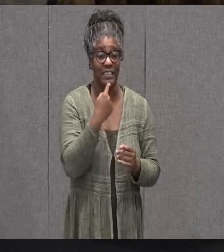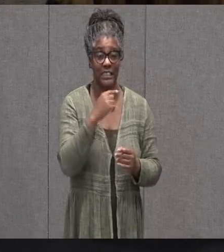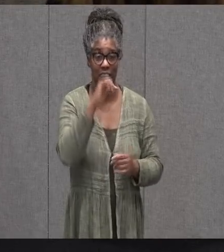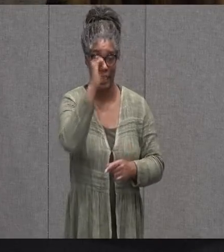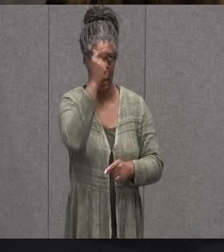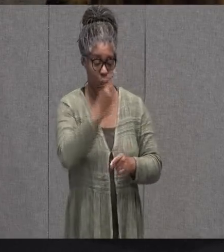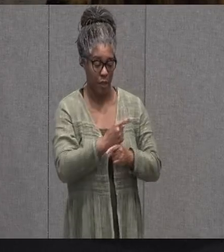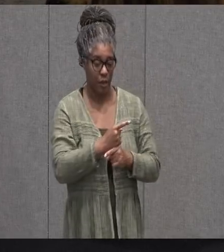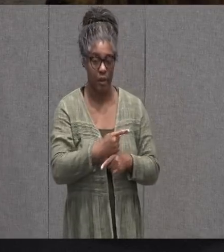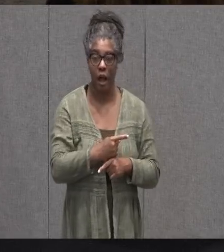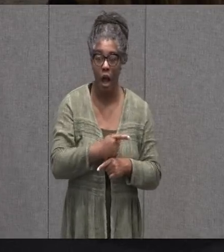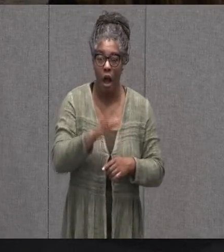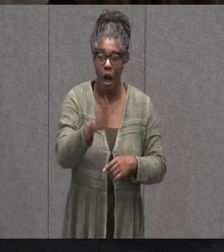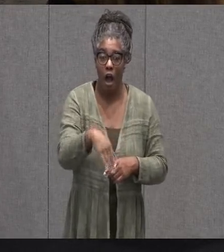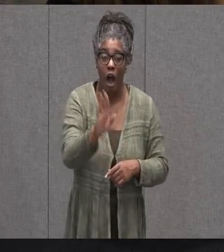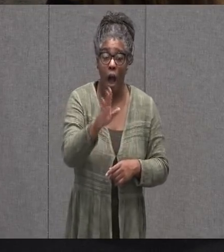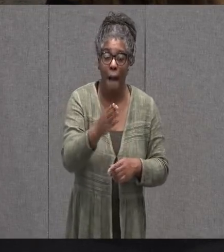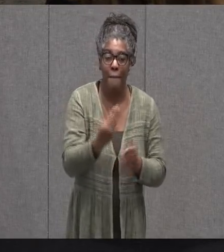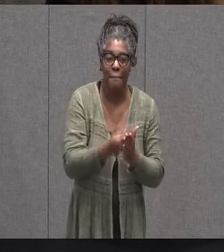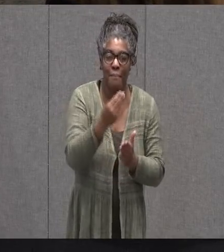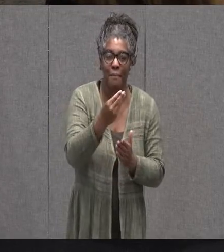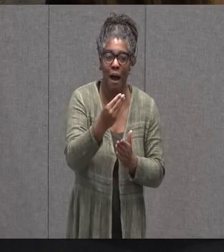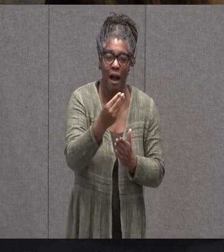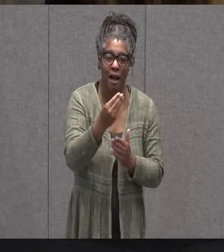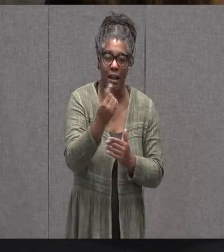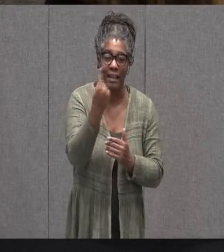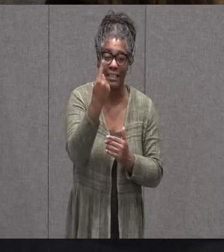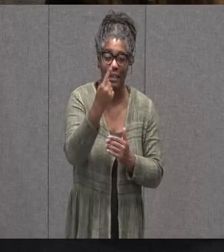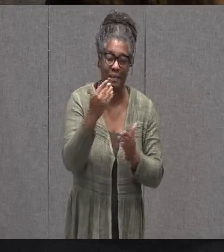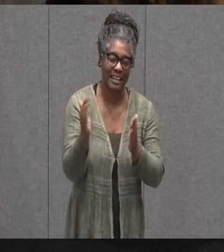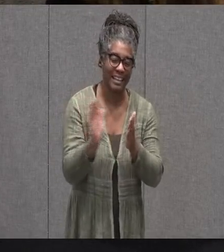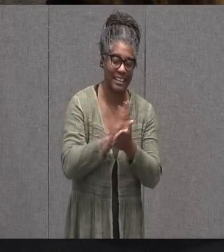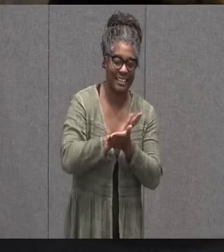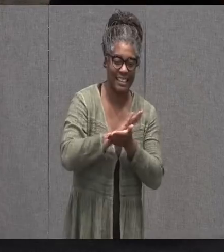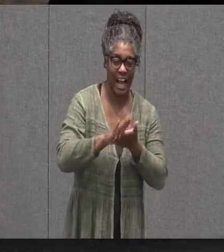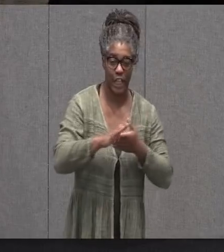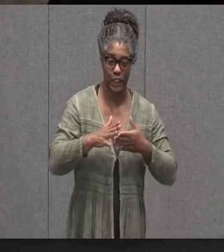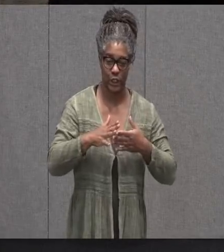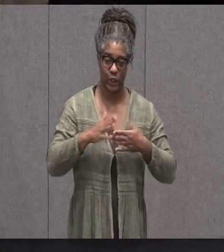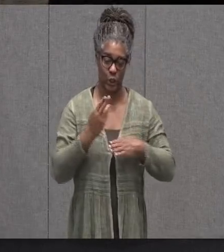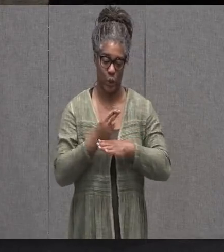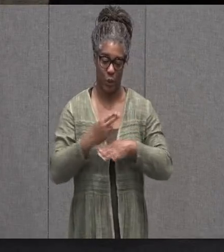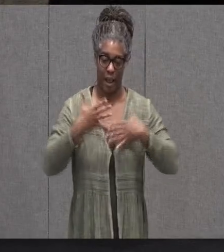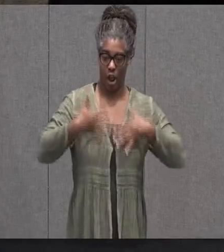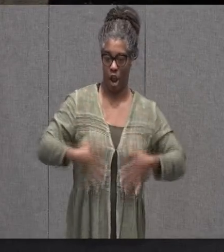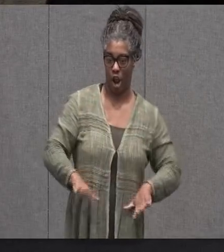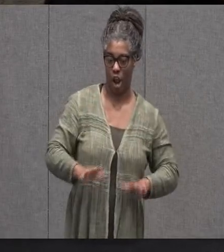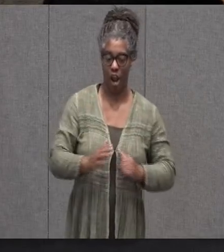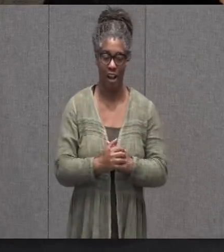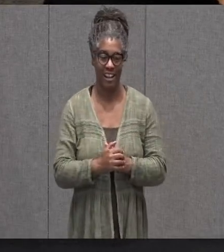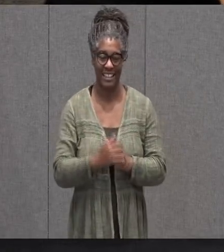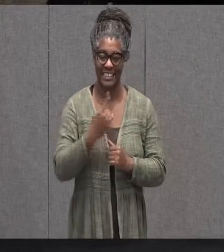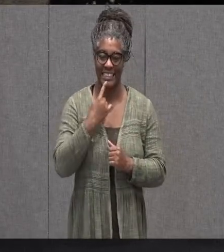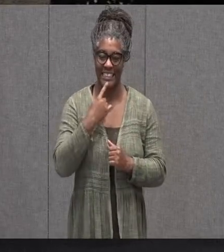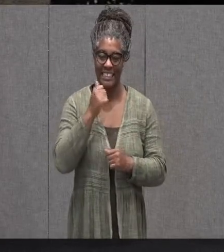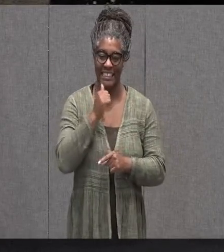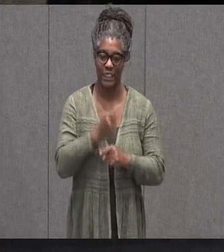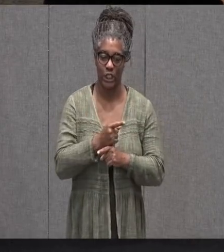"Buy something nice to wear," said his sister. "Woof woof," said the dog.